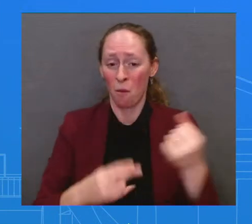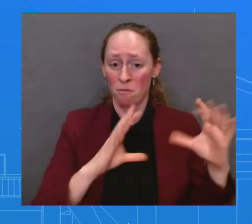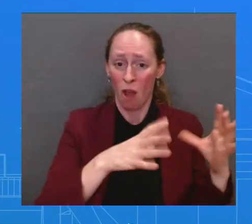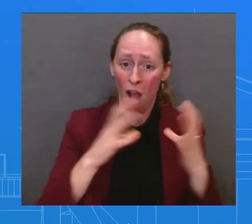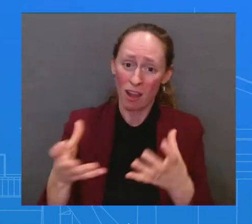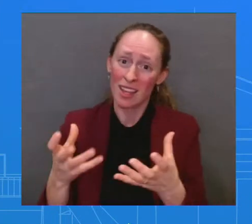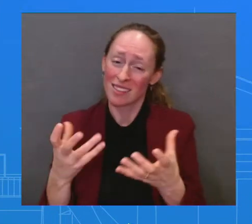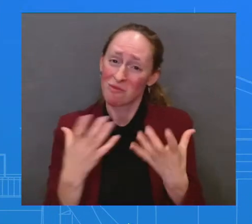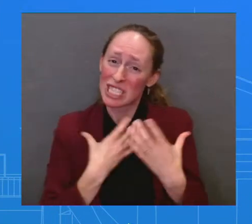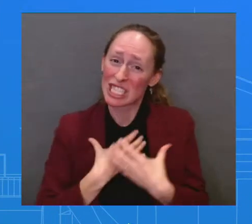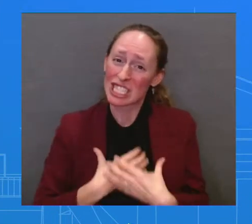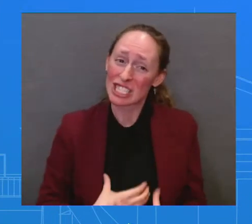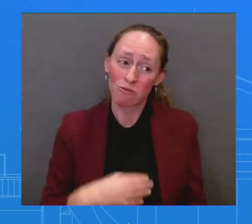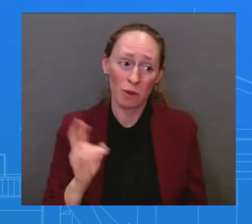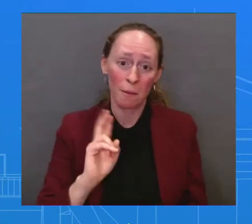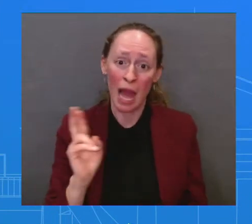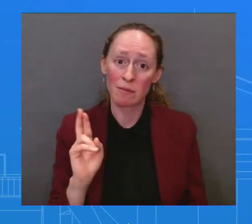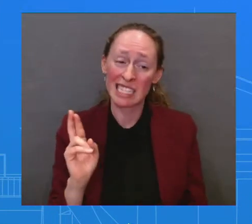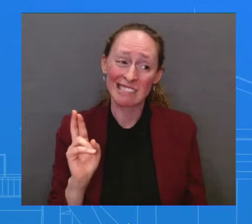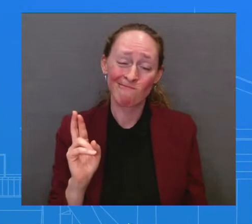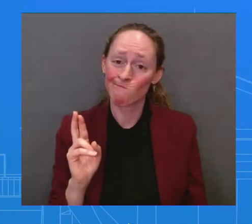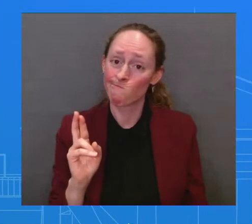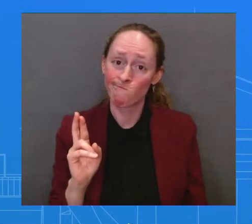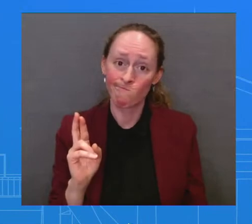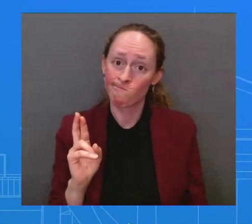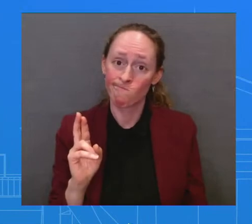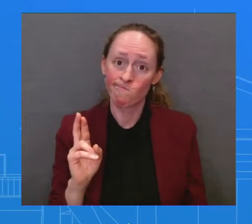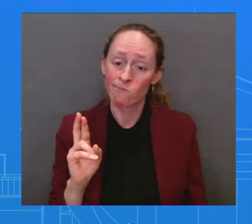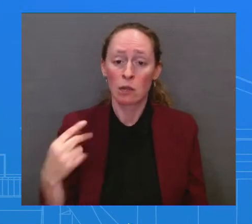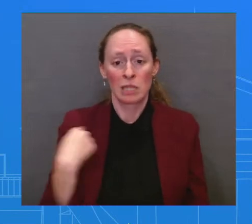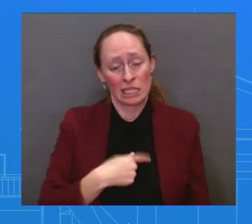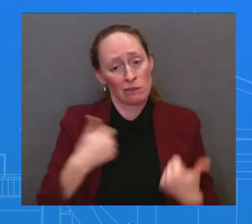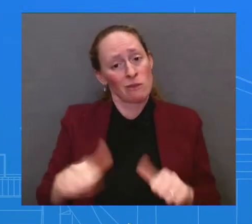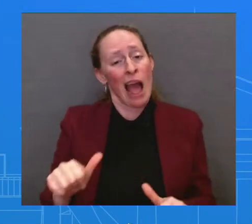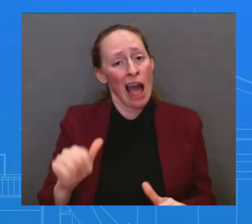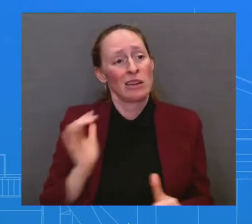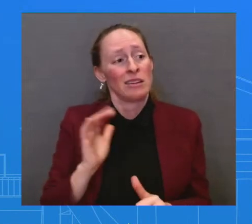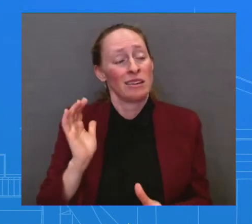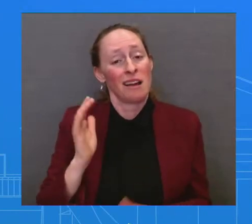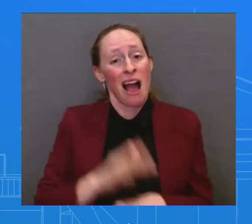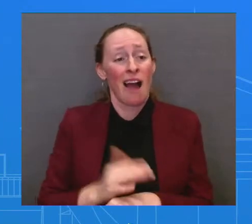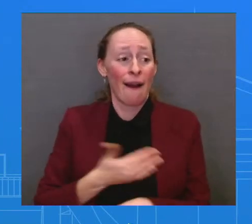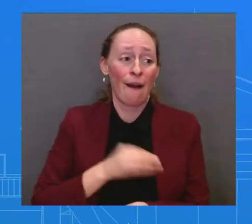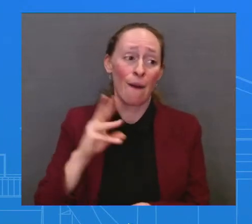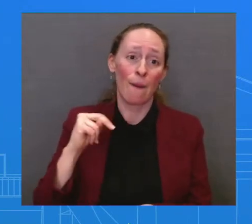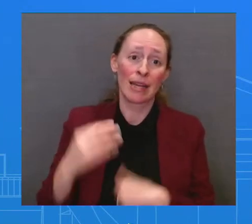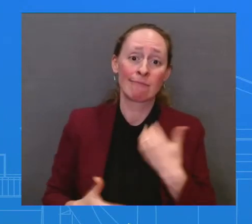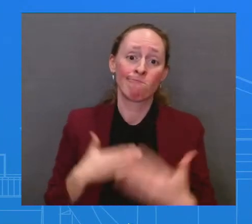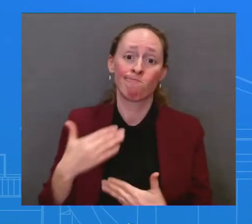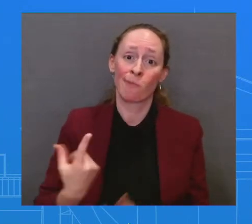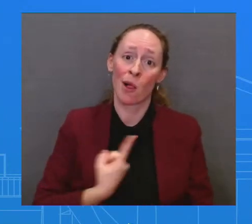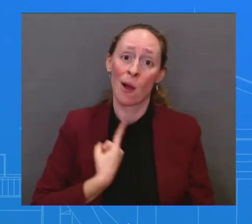diplomatic -- taking diplomatic actions, as you just laid out, right?; having those conversations; seeing how we can work with this issue.